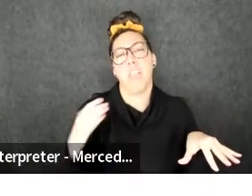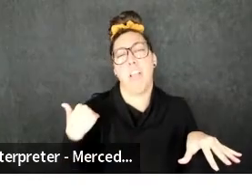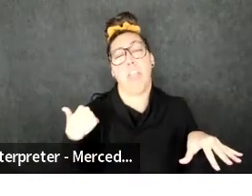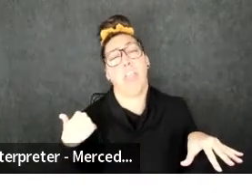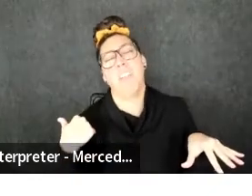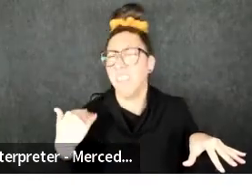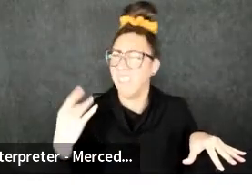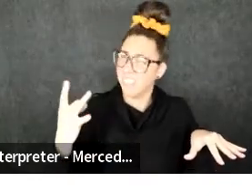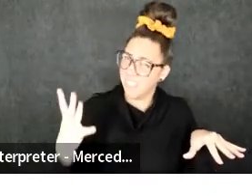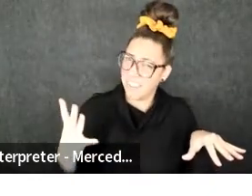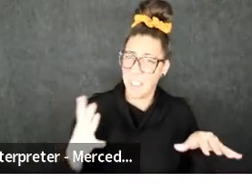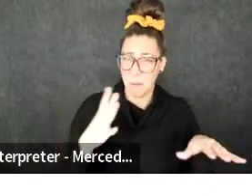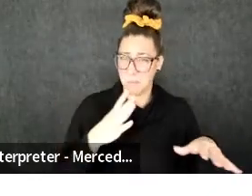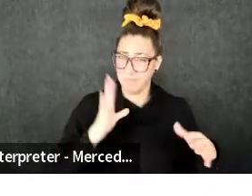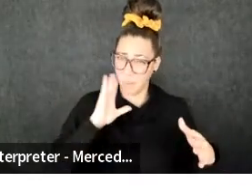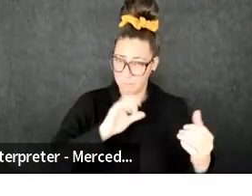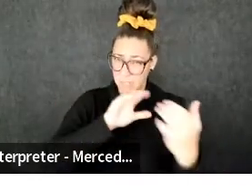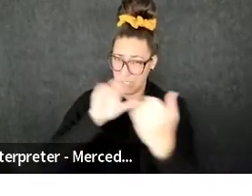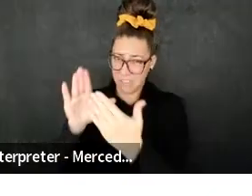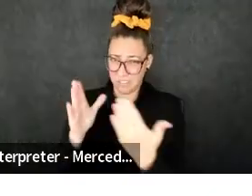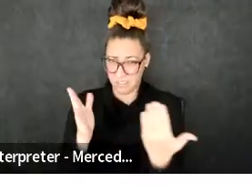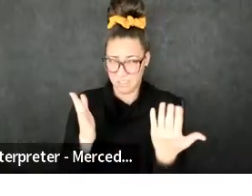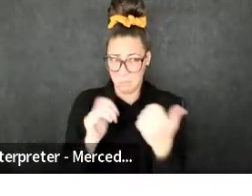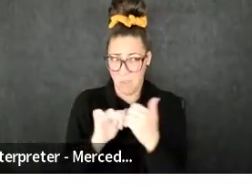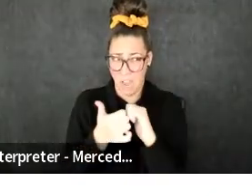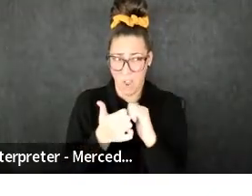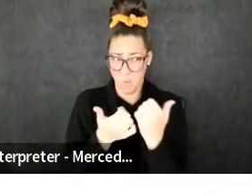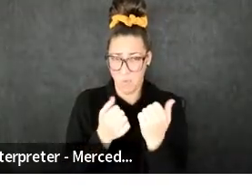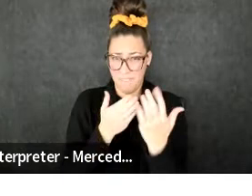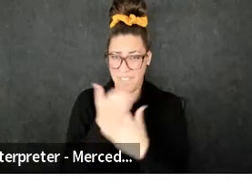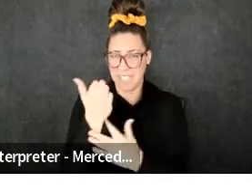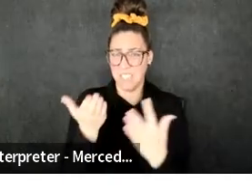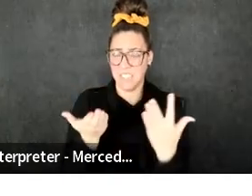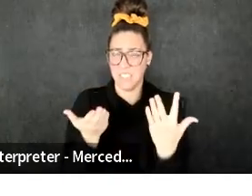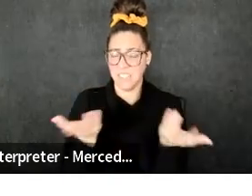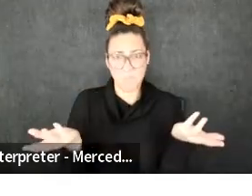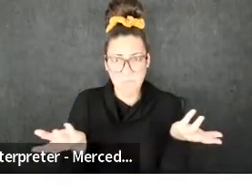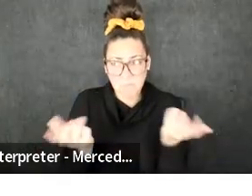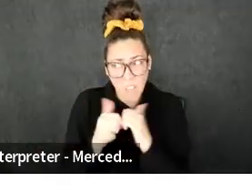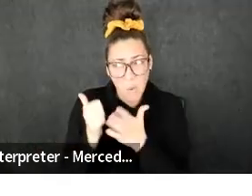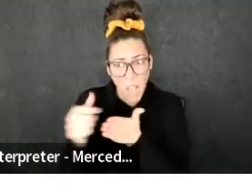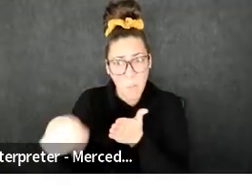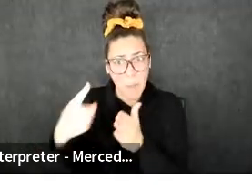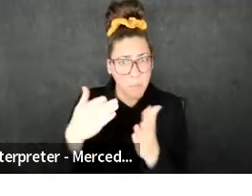How do we be able to address those as we move forward? How do we help our students move forward and not as well?